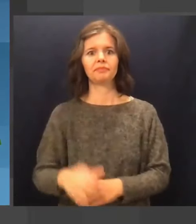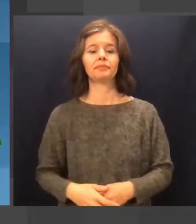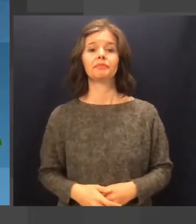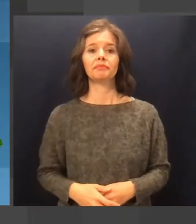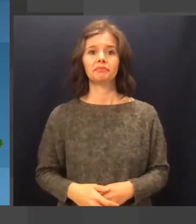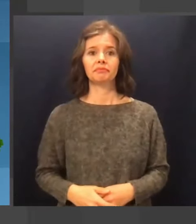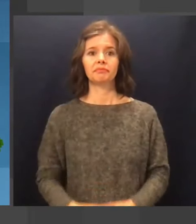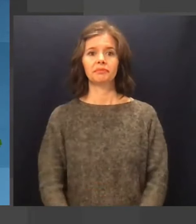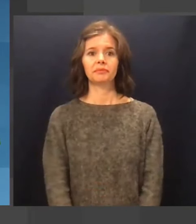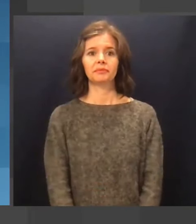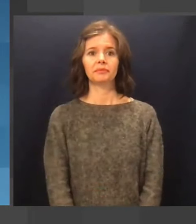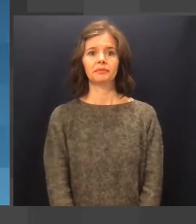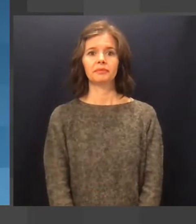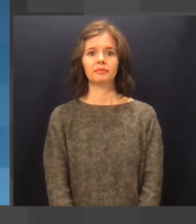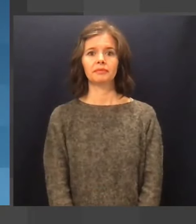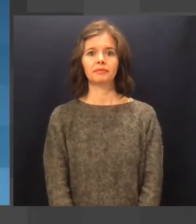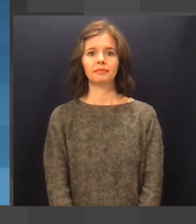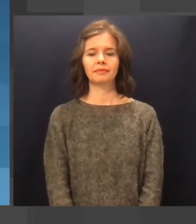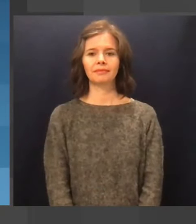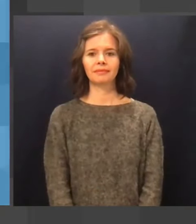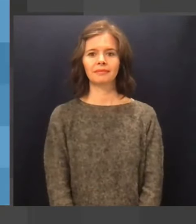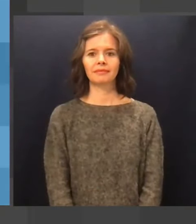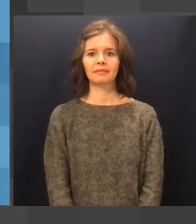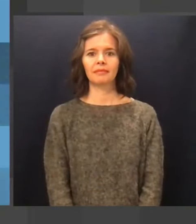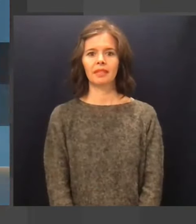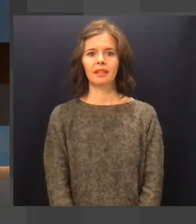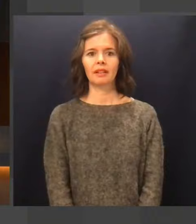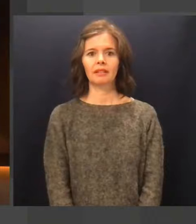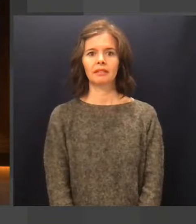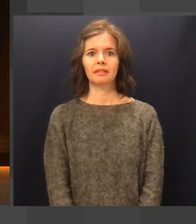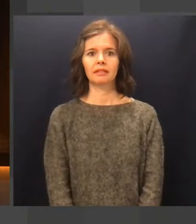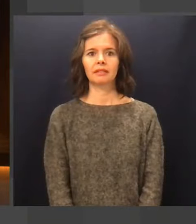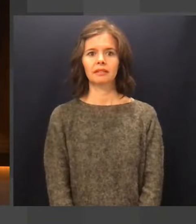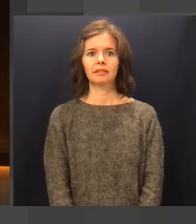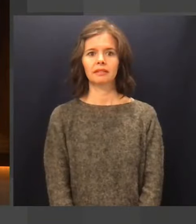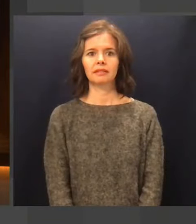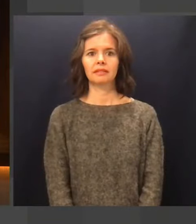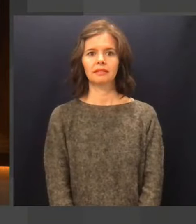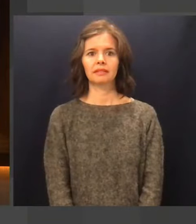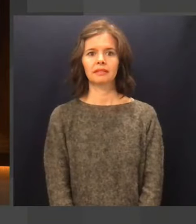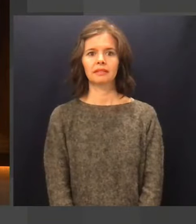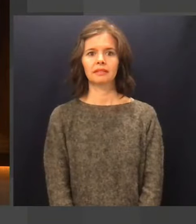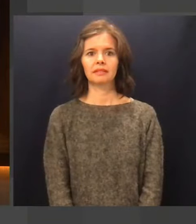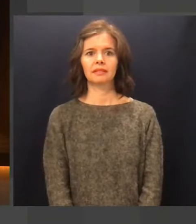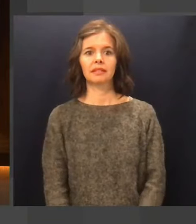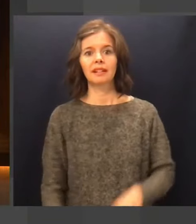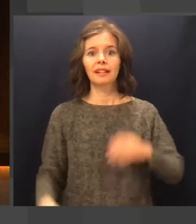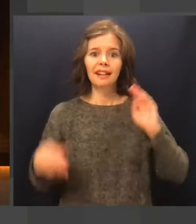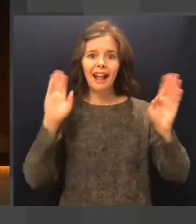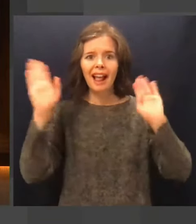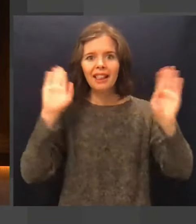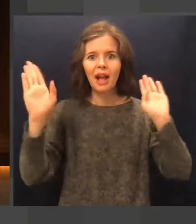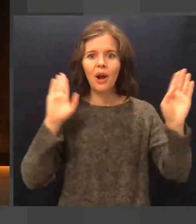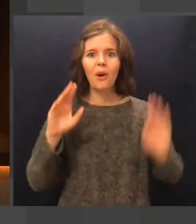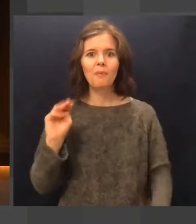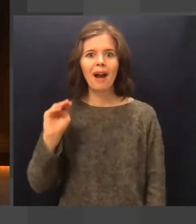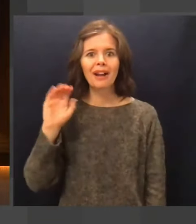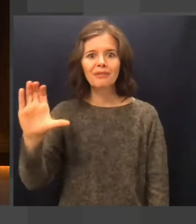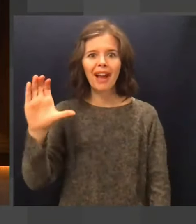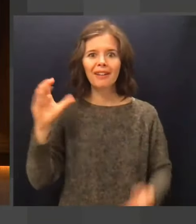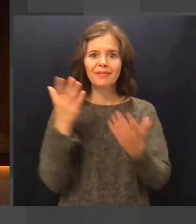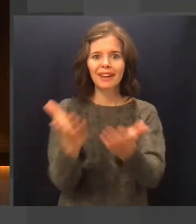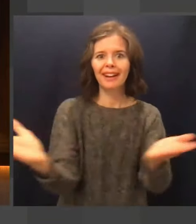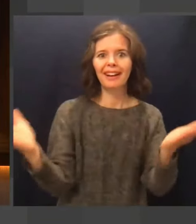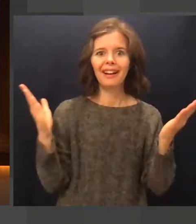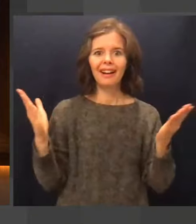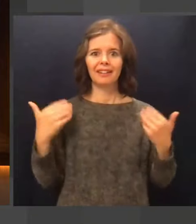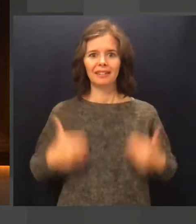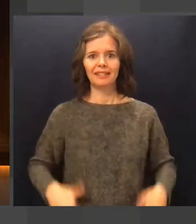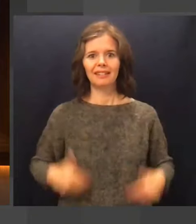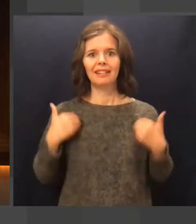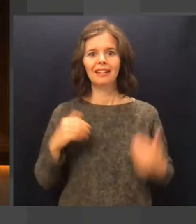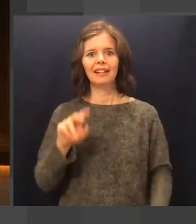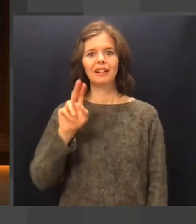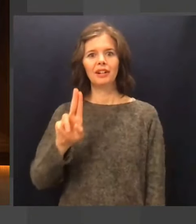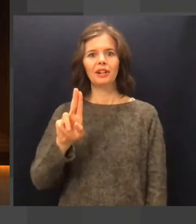INTO THE GAME LAST YEAR.